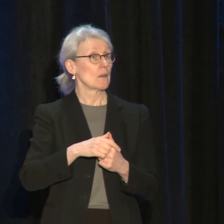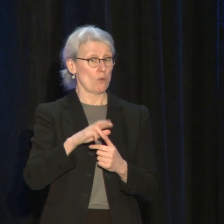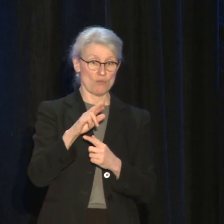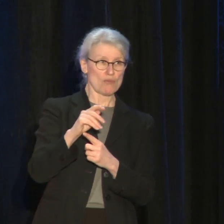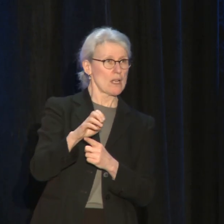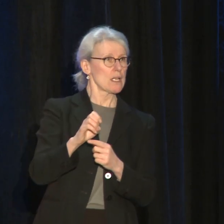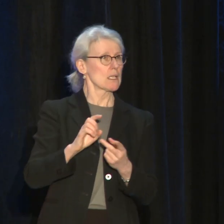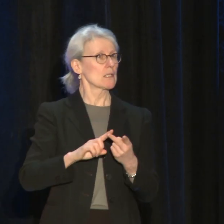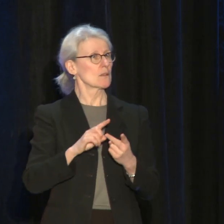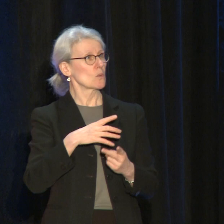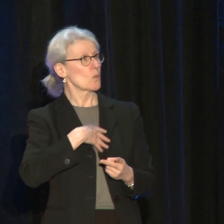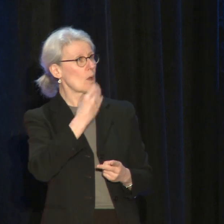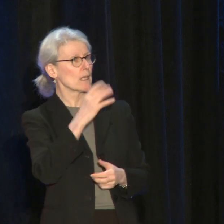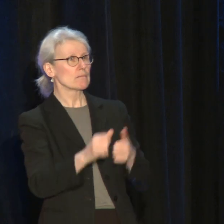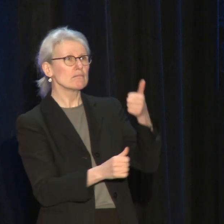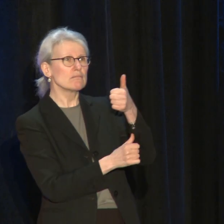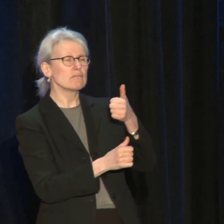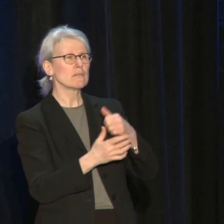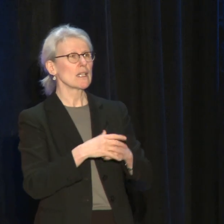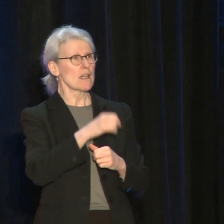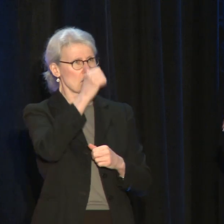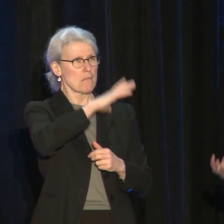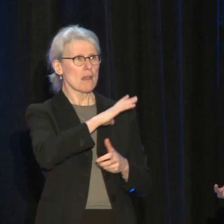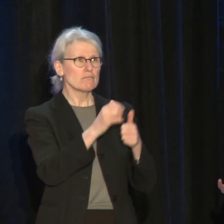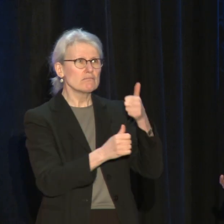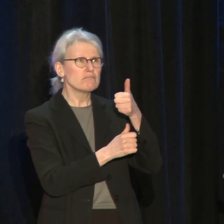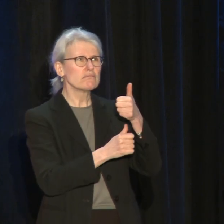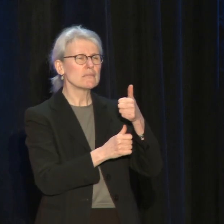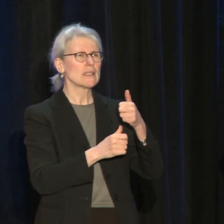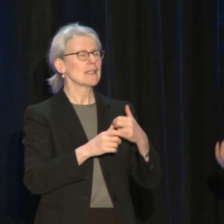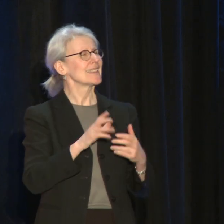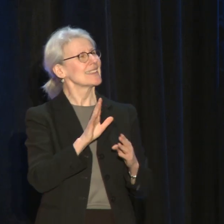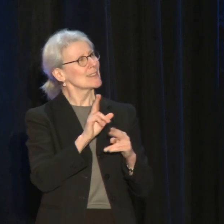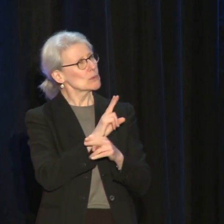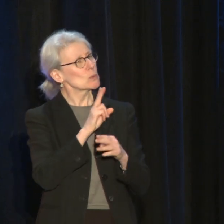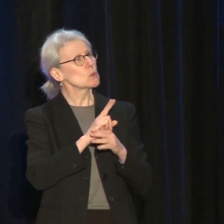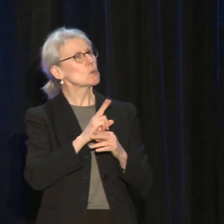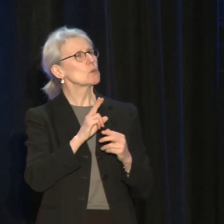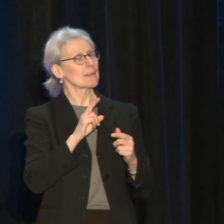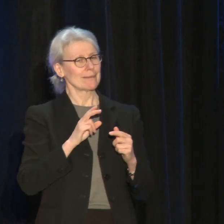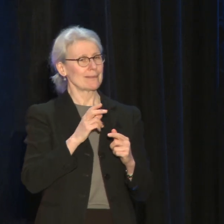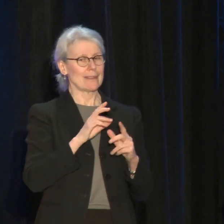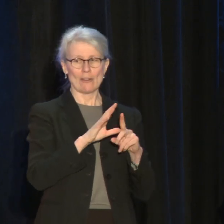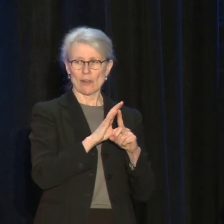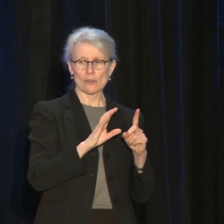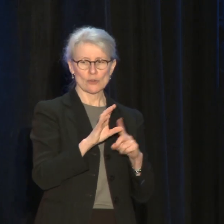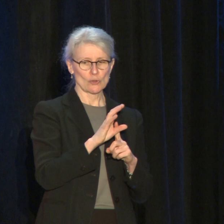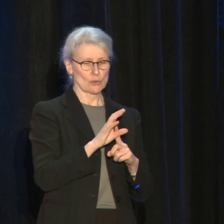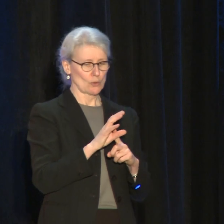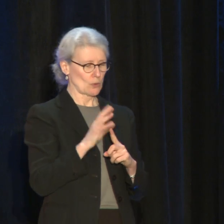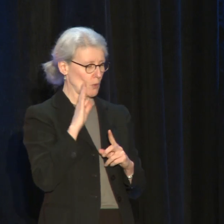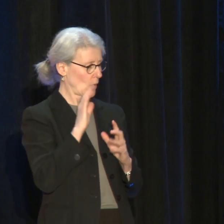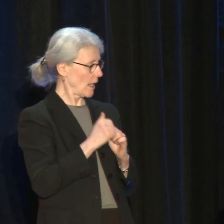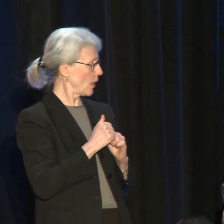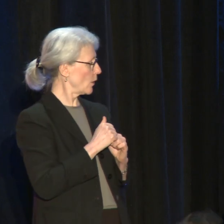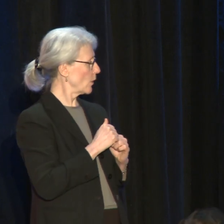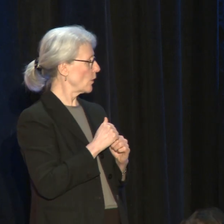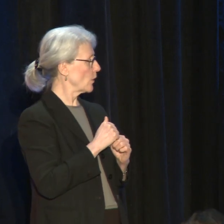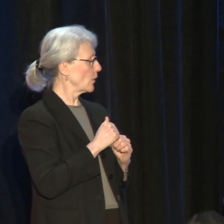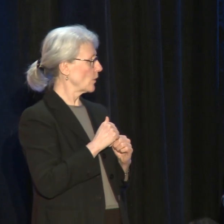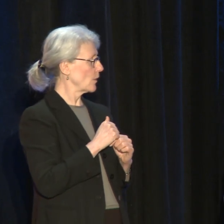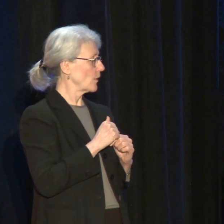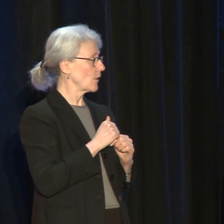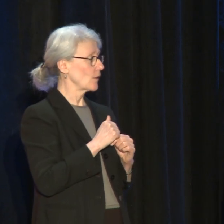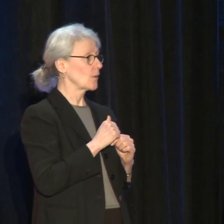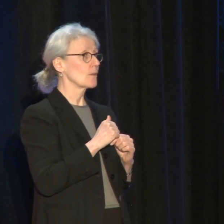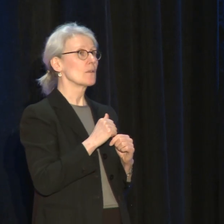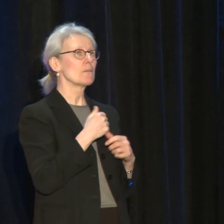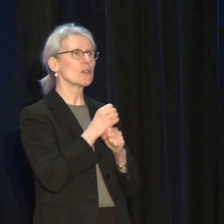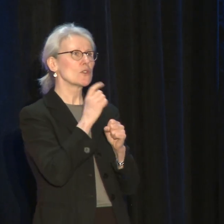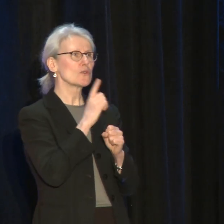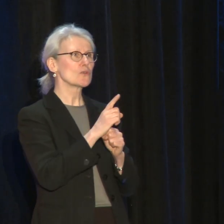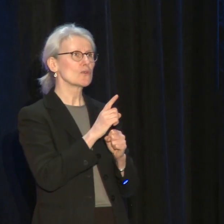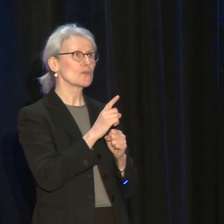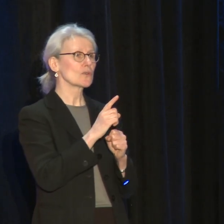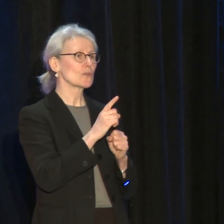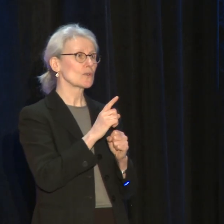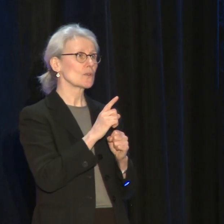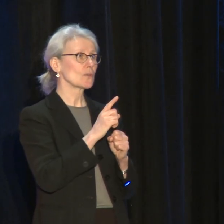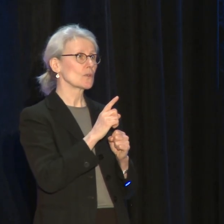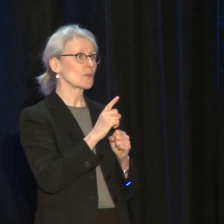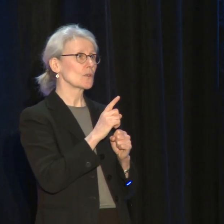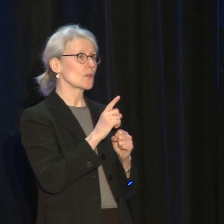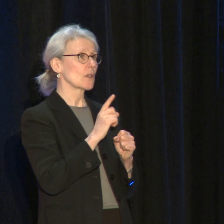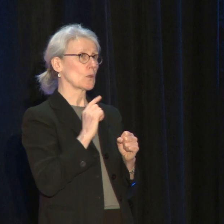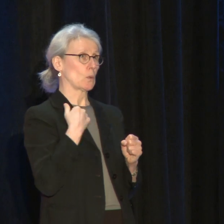and instead use the legacies of caregiving, of equality, of our equal humanity,